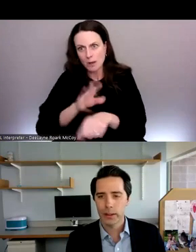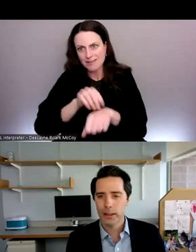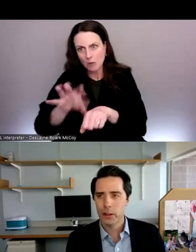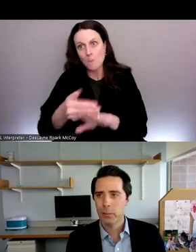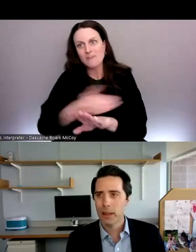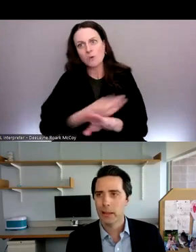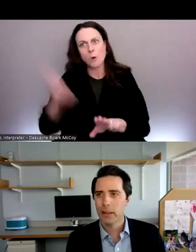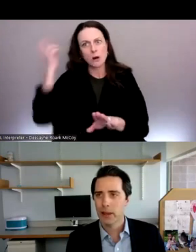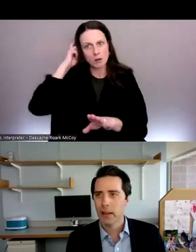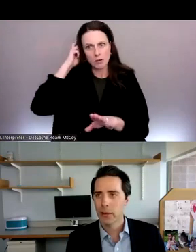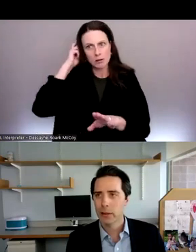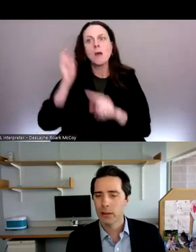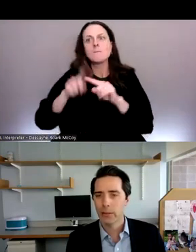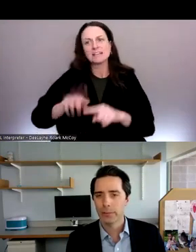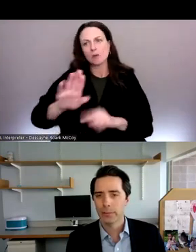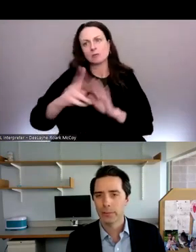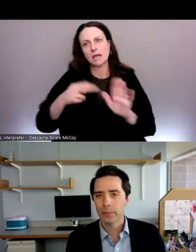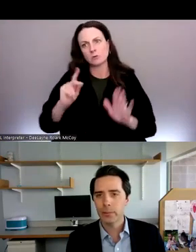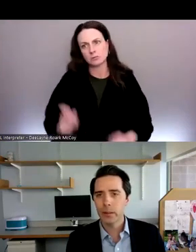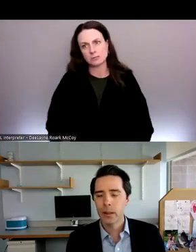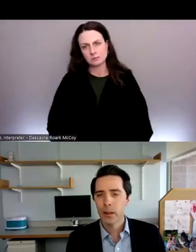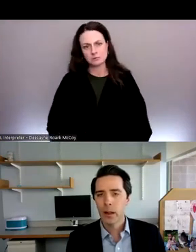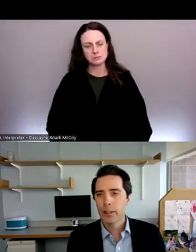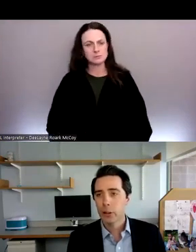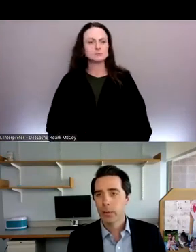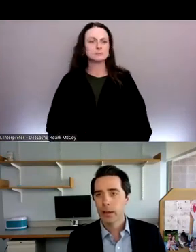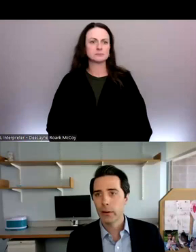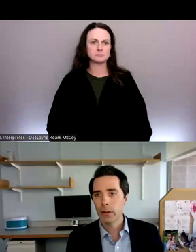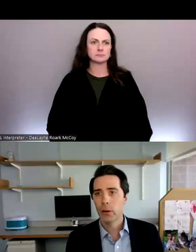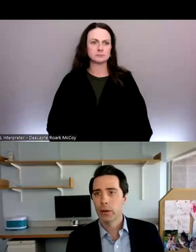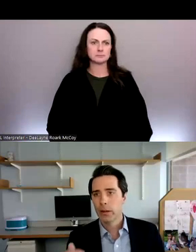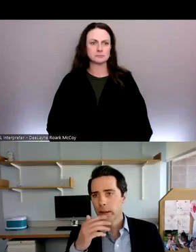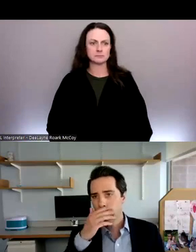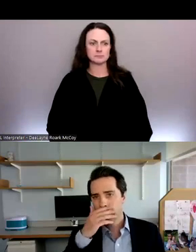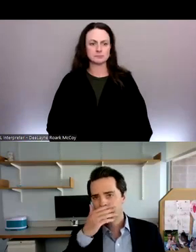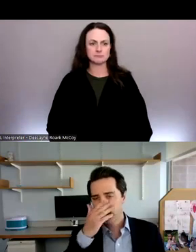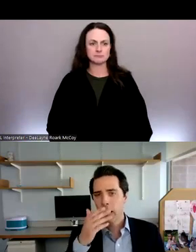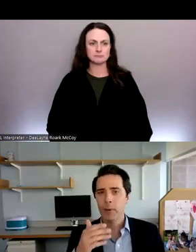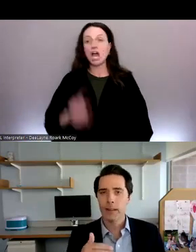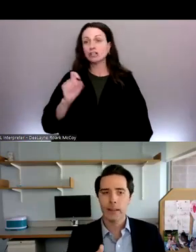implantation based on their diagnosis